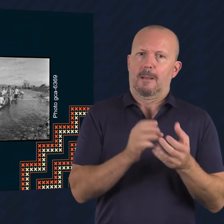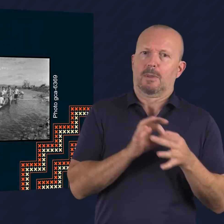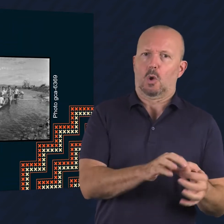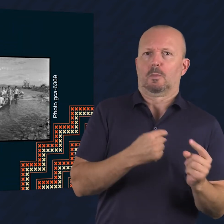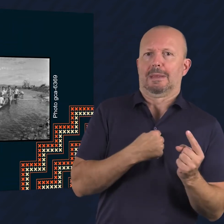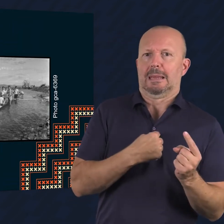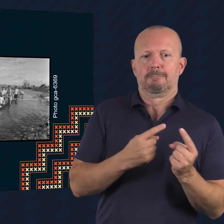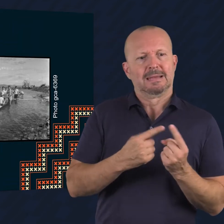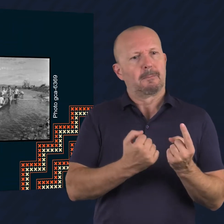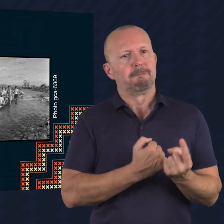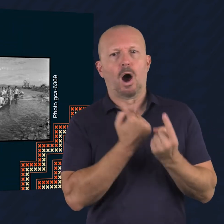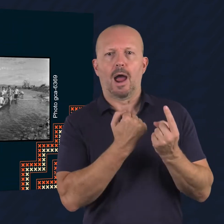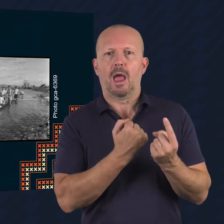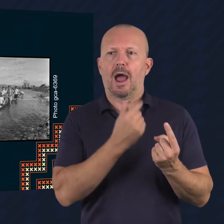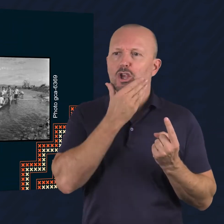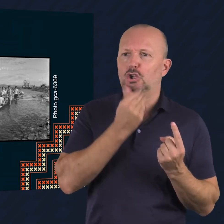and profit from their intellectual work.